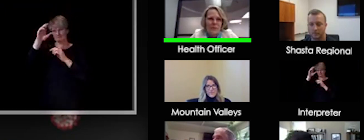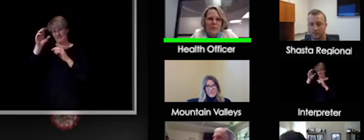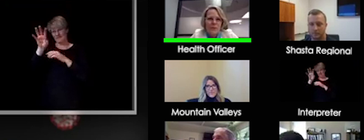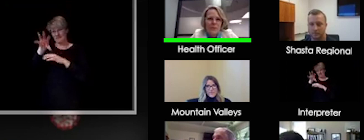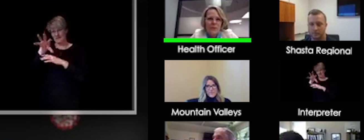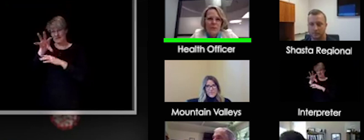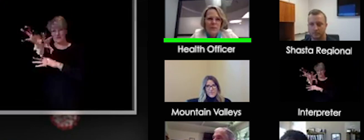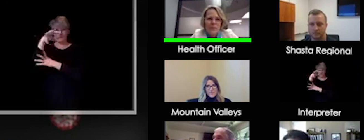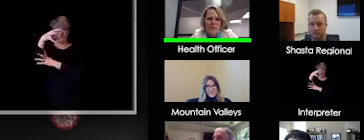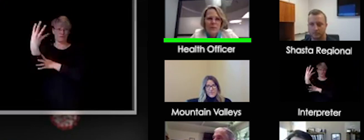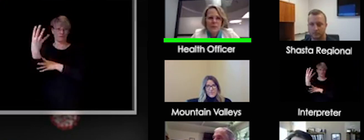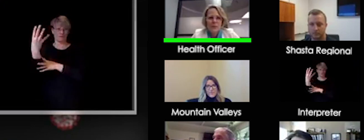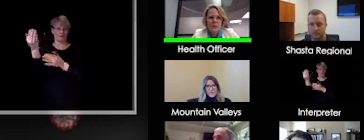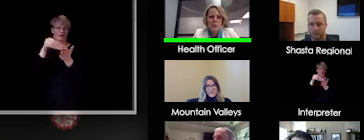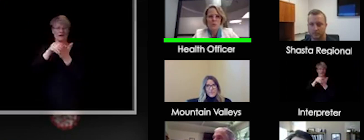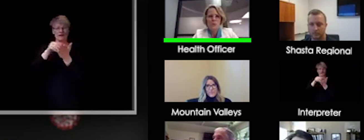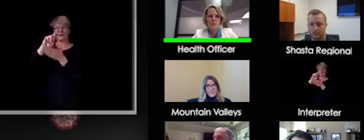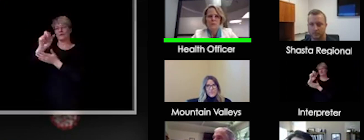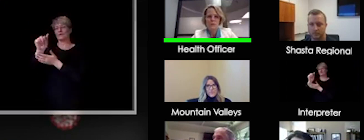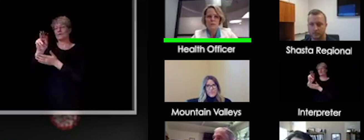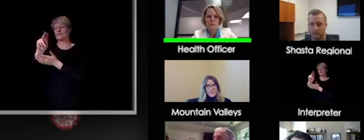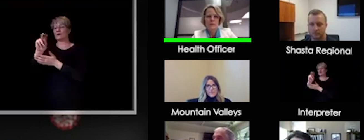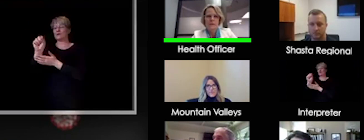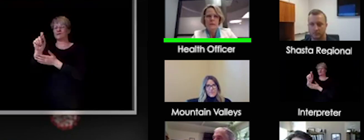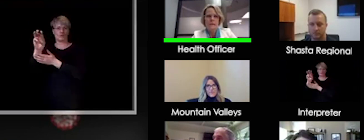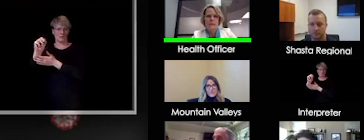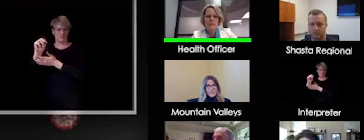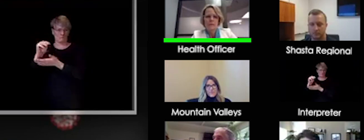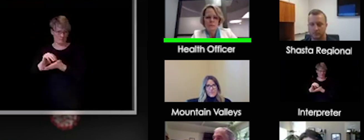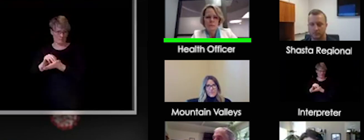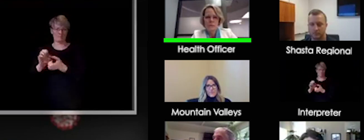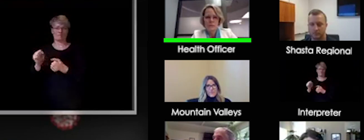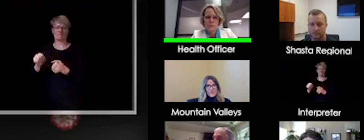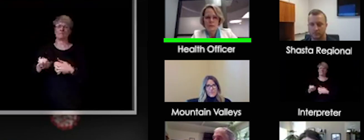seeing kind of this little uptick in cases, you know 1, 2, whatever, every day what’s